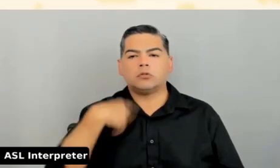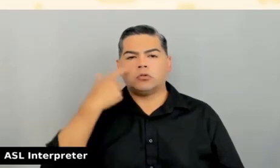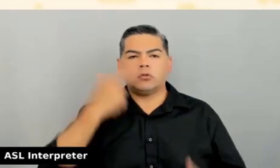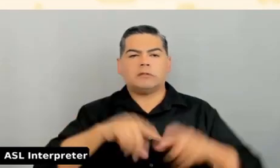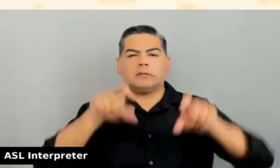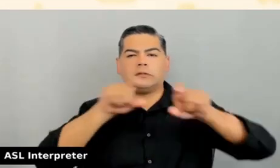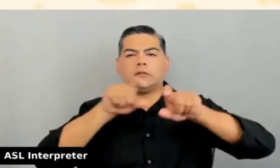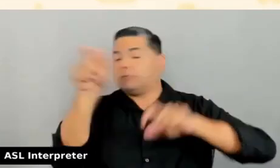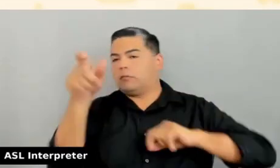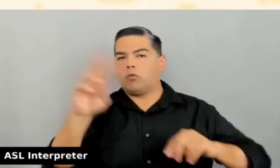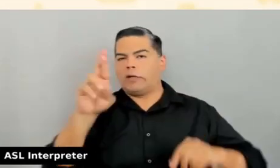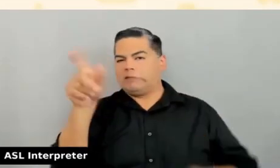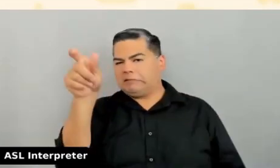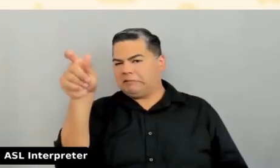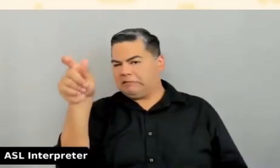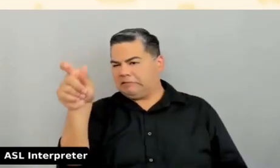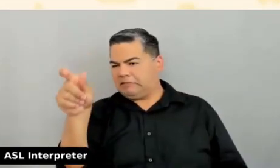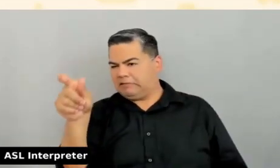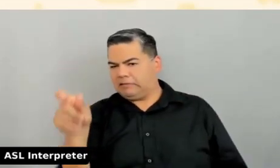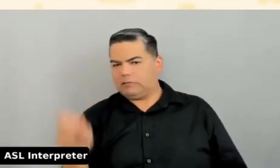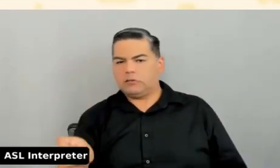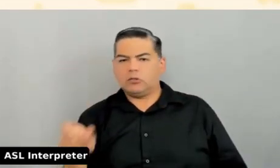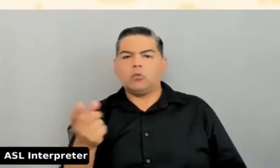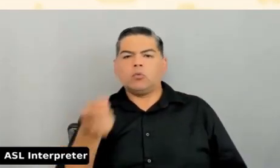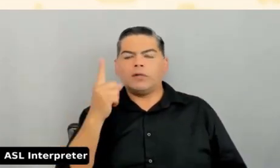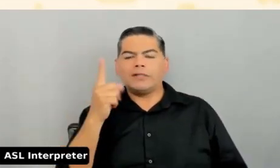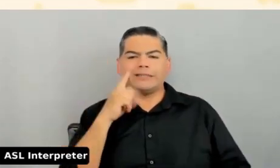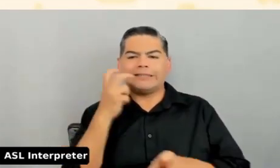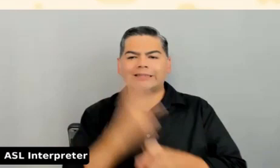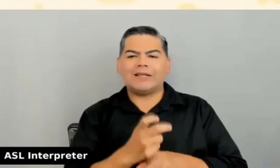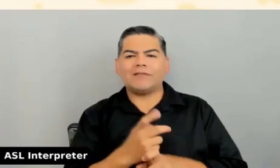on the right hand side. So one, it is extremely difficult to see.